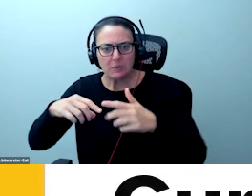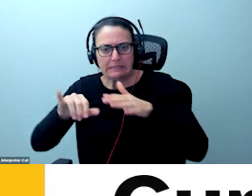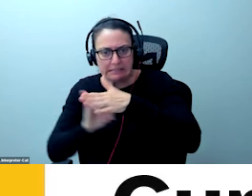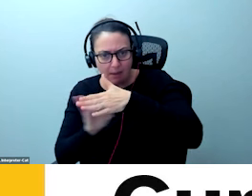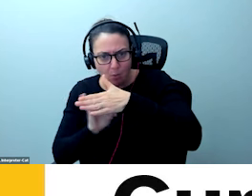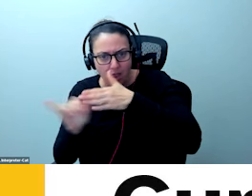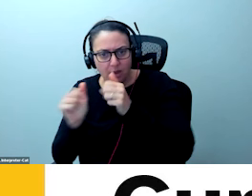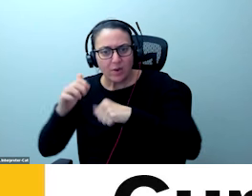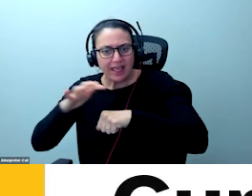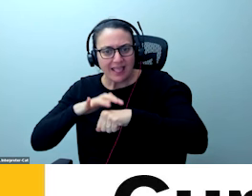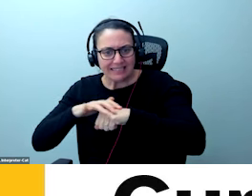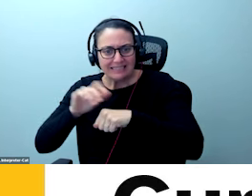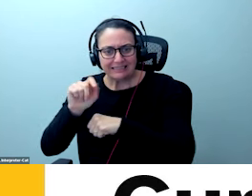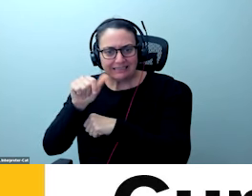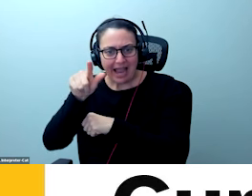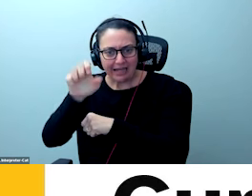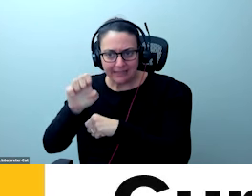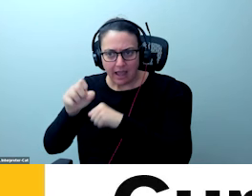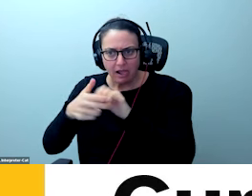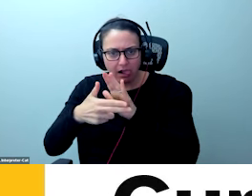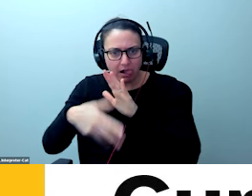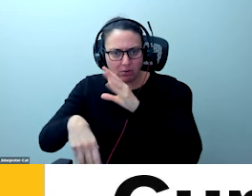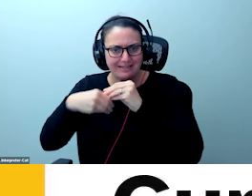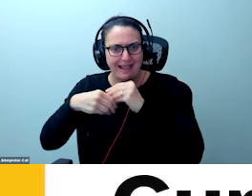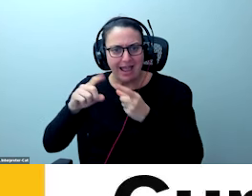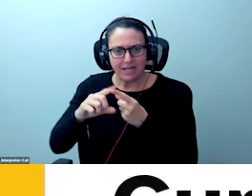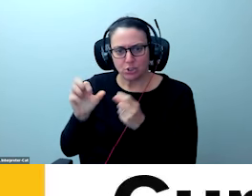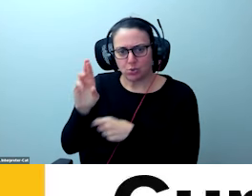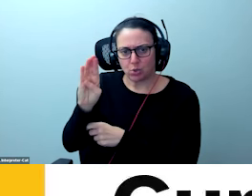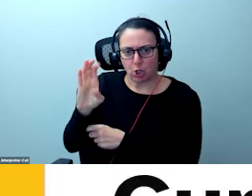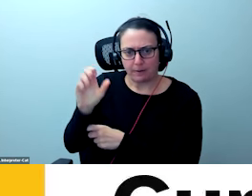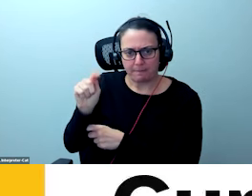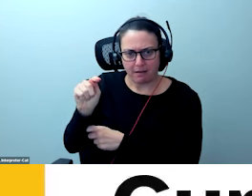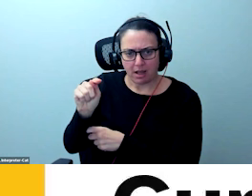And the tactile marking was added to the curb cut to provide kind of a safe stopping point